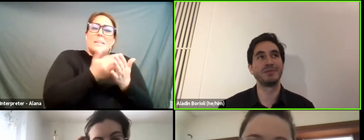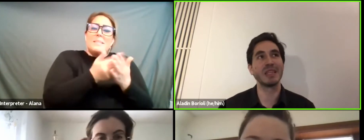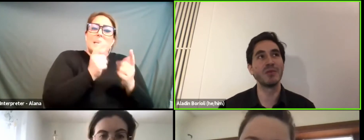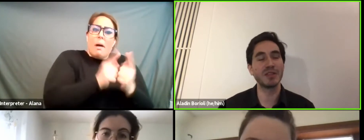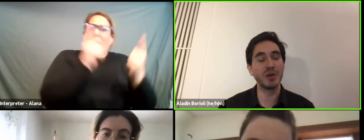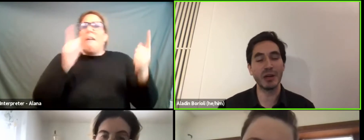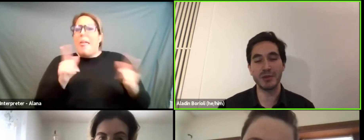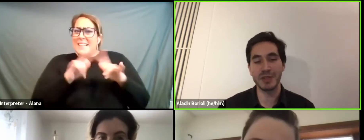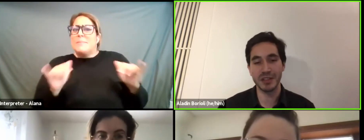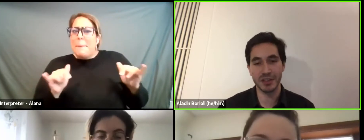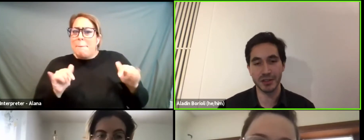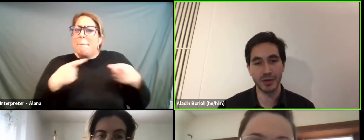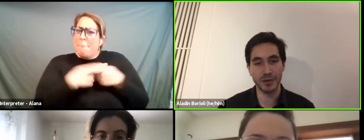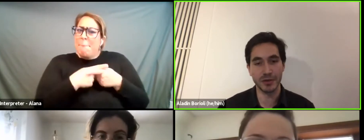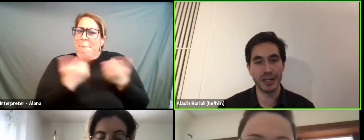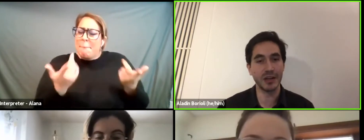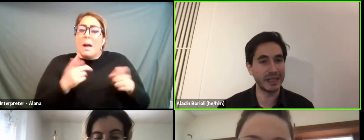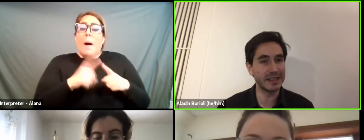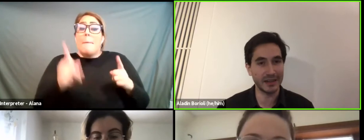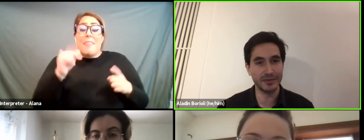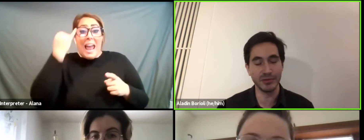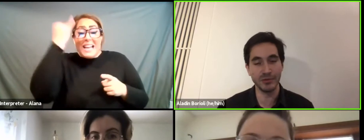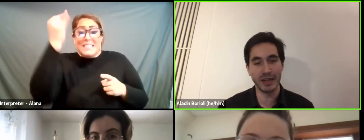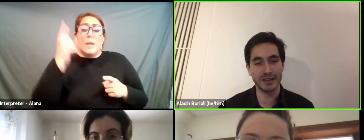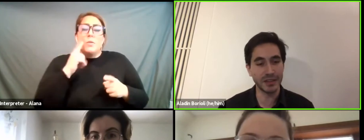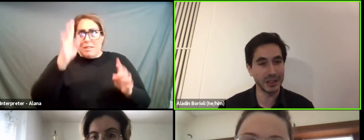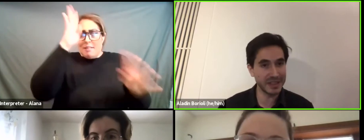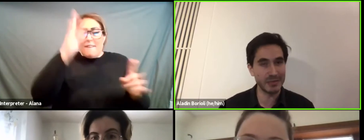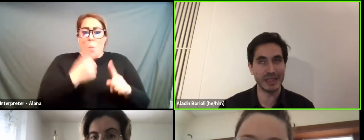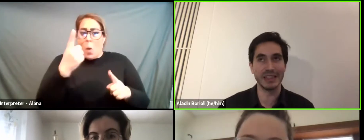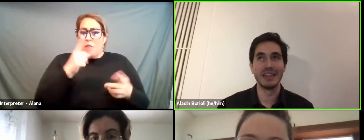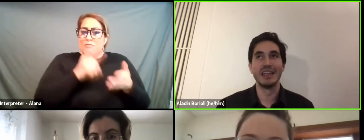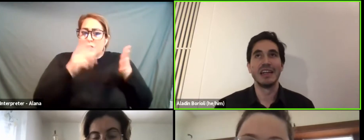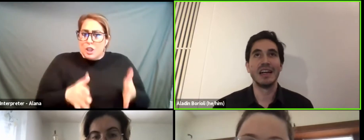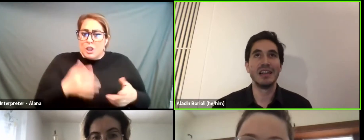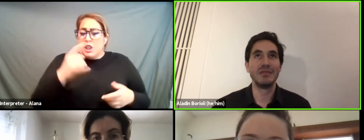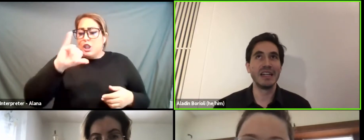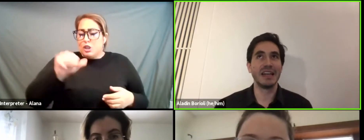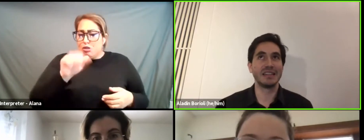it was coined by a researcher called Jacob Metcalf who was studying grizzly bear and realized the